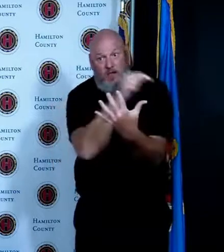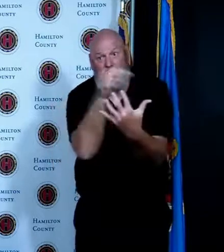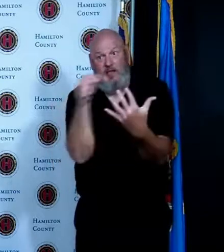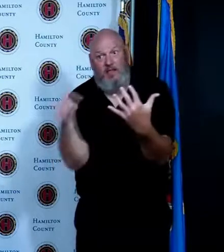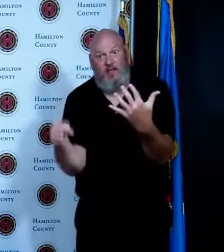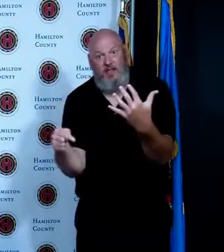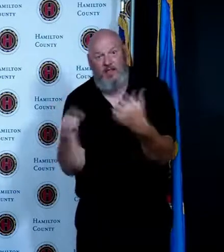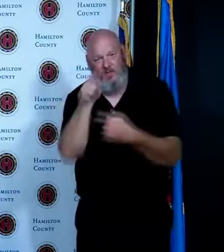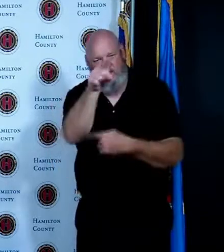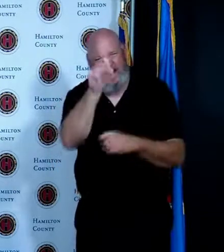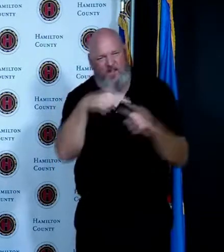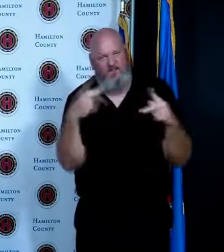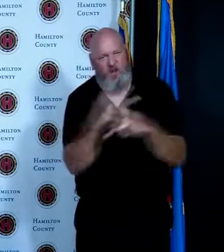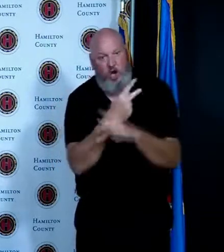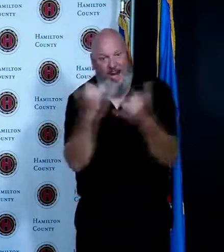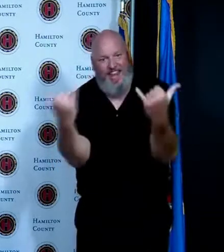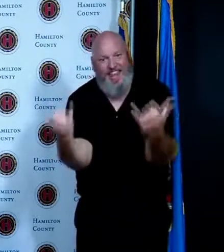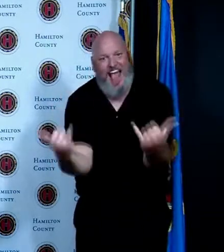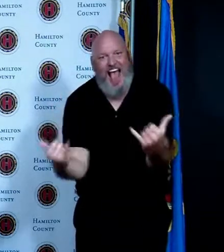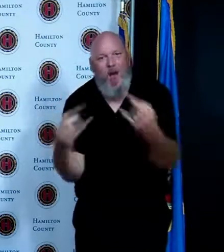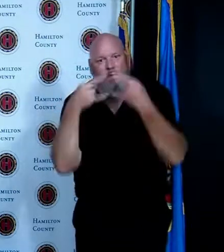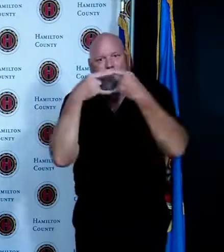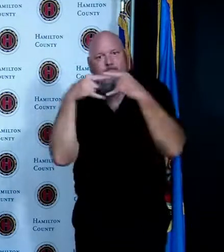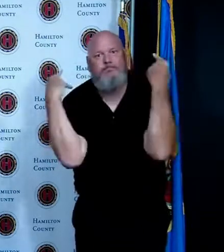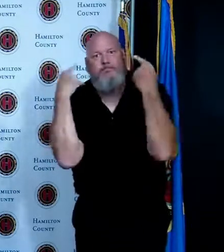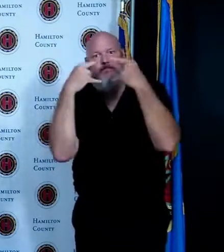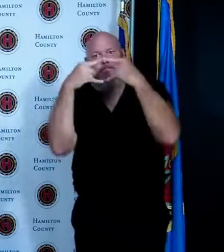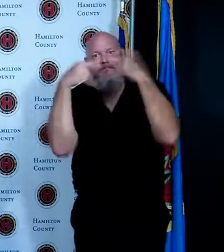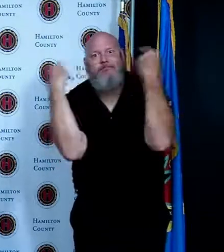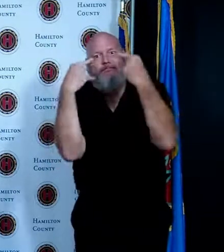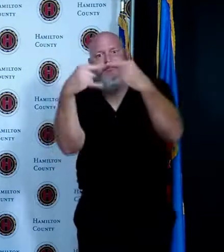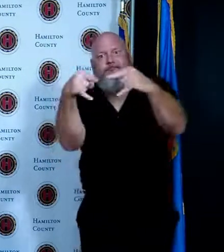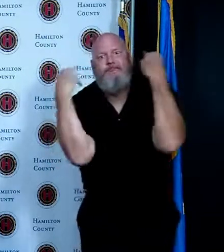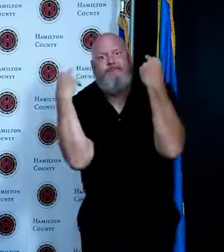doing all the other things we know how to do so to the naysayers are the folks